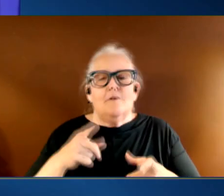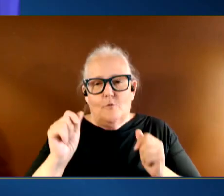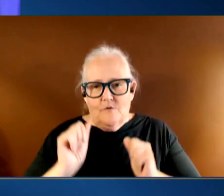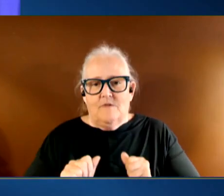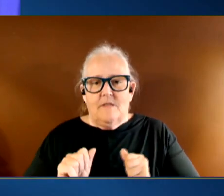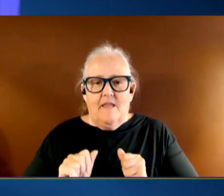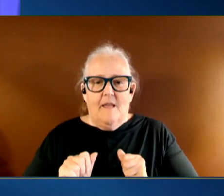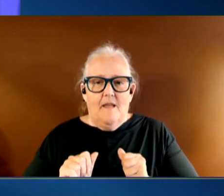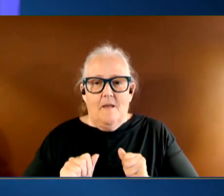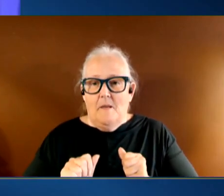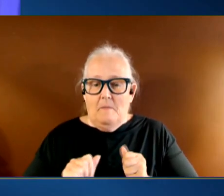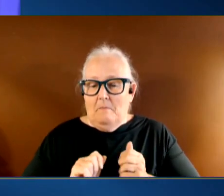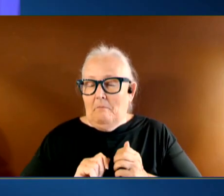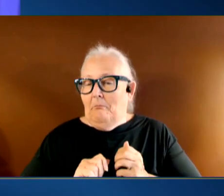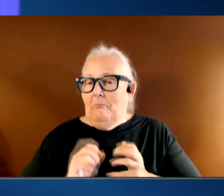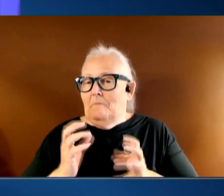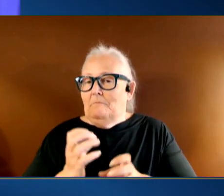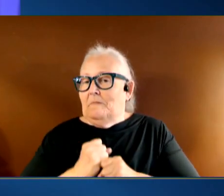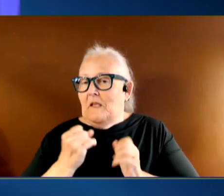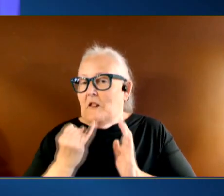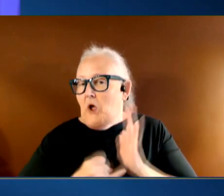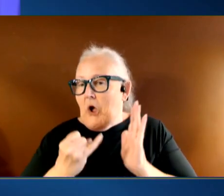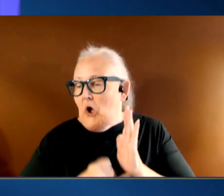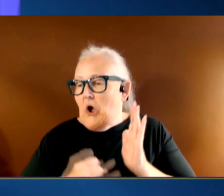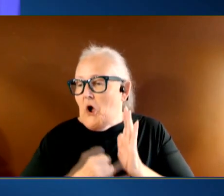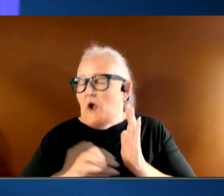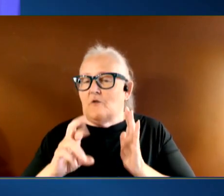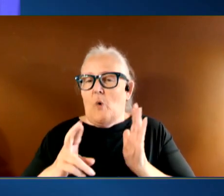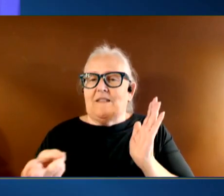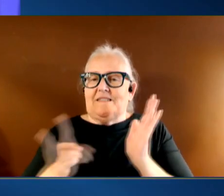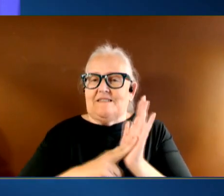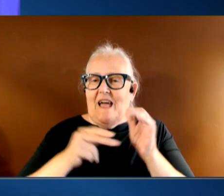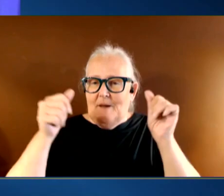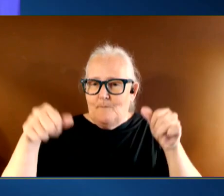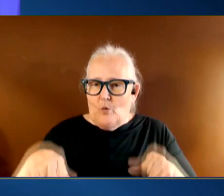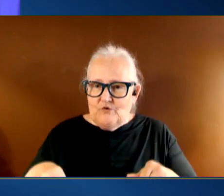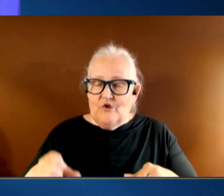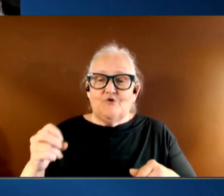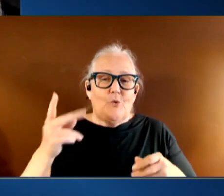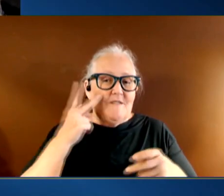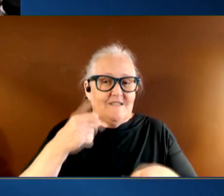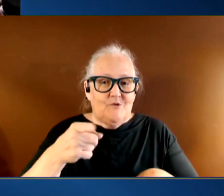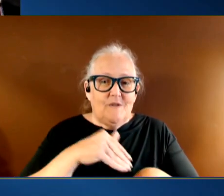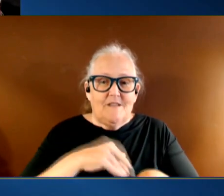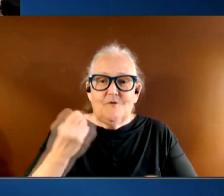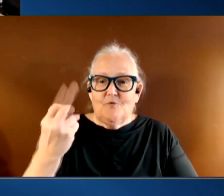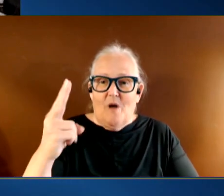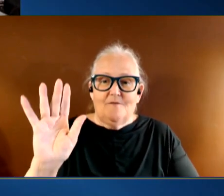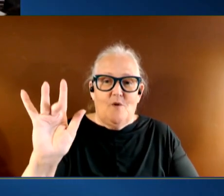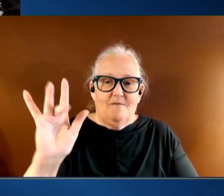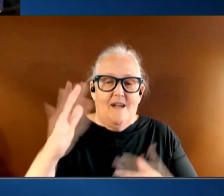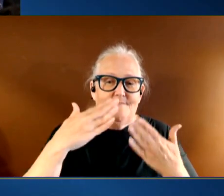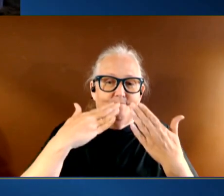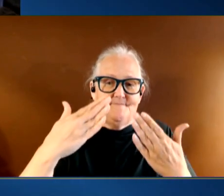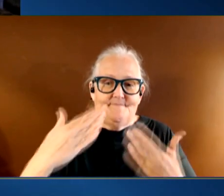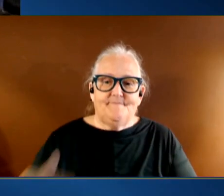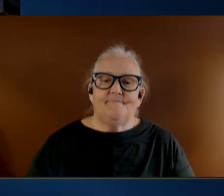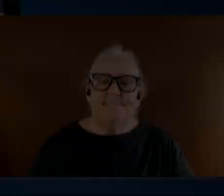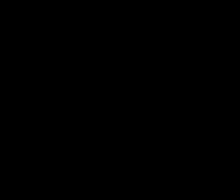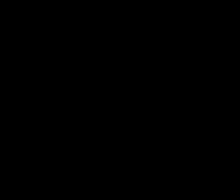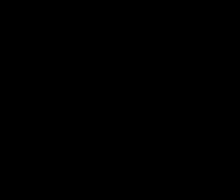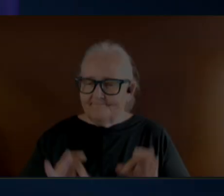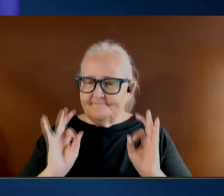one of the pieces of artwork or a signed poster. So, we will see you back here at 12:25 p.m.